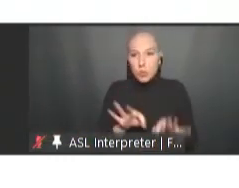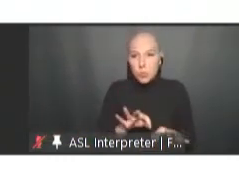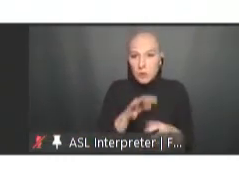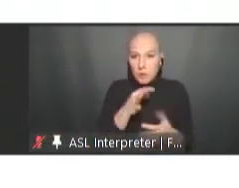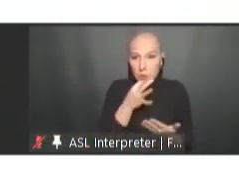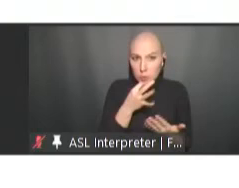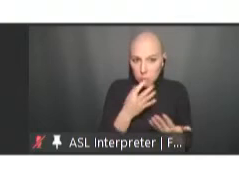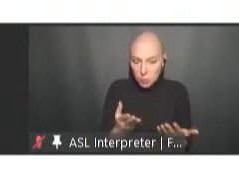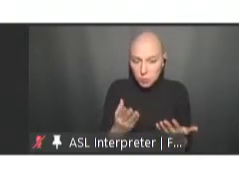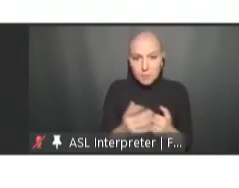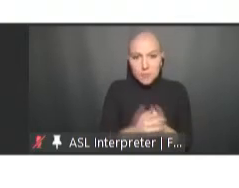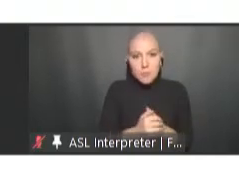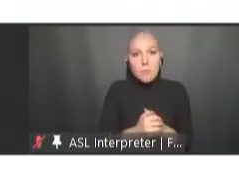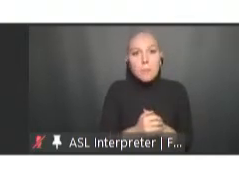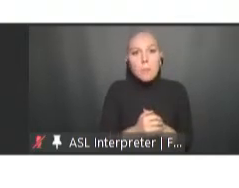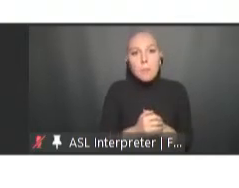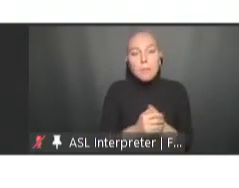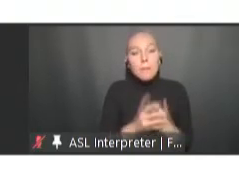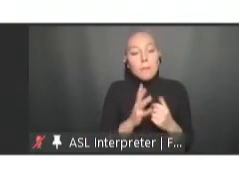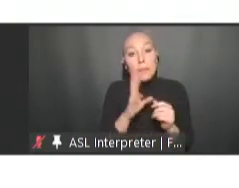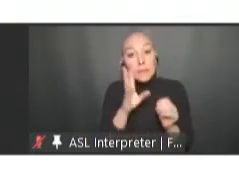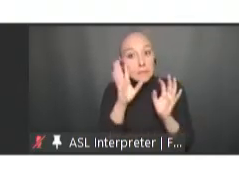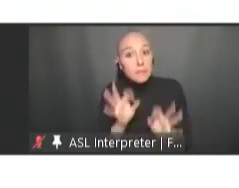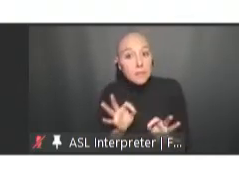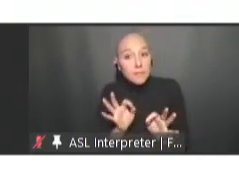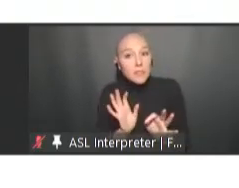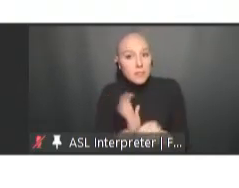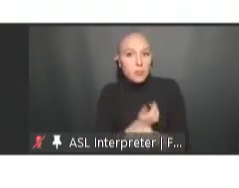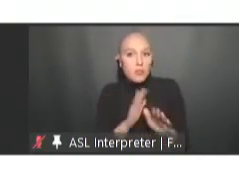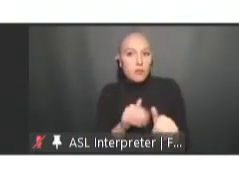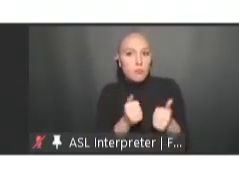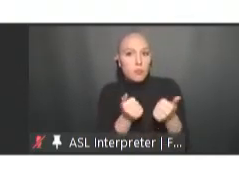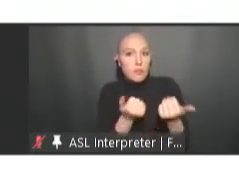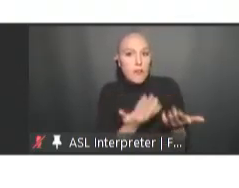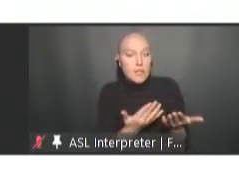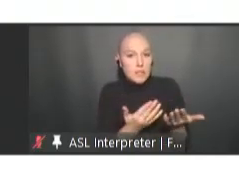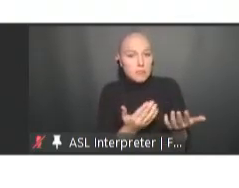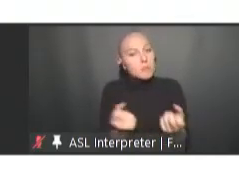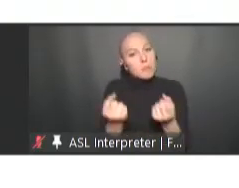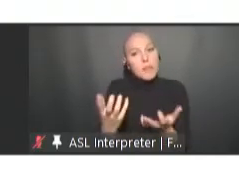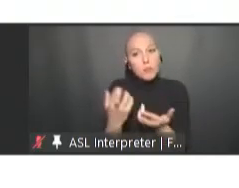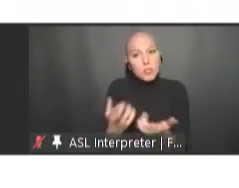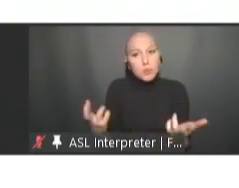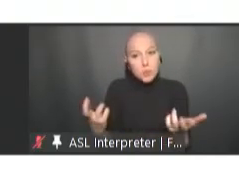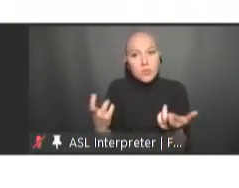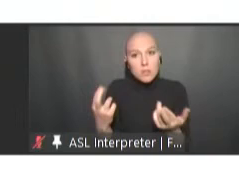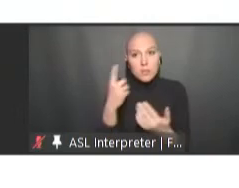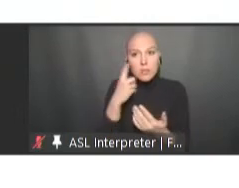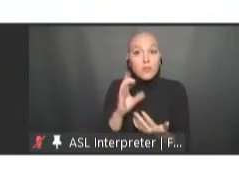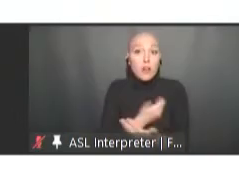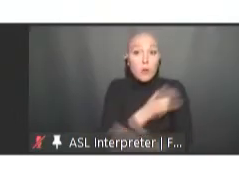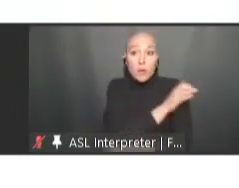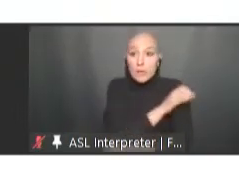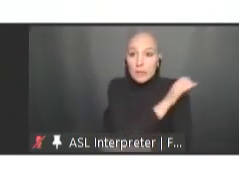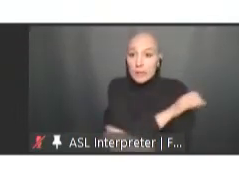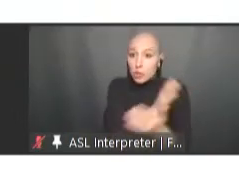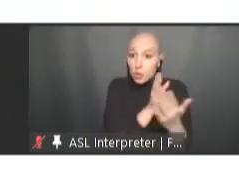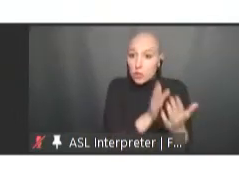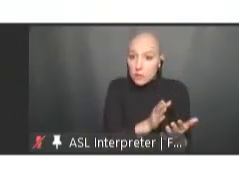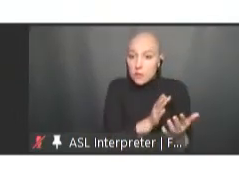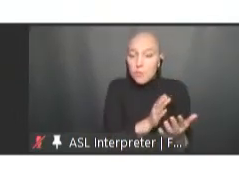Certainly, we have provided a number of resources for our clinicians all along the journey.